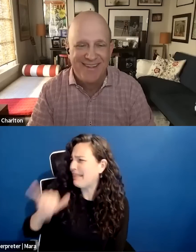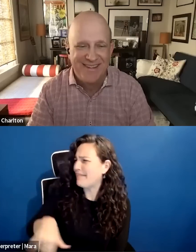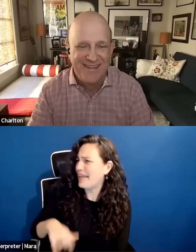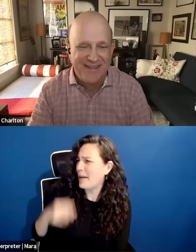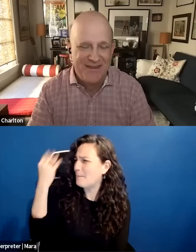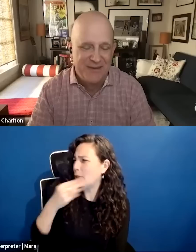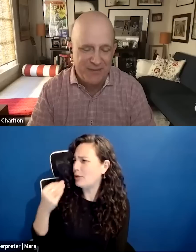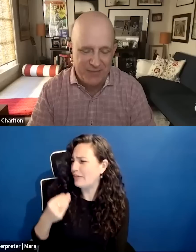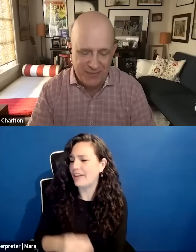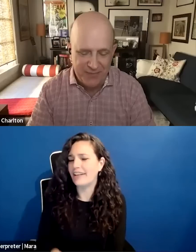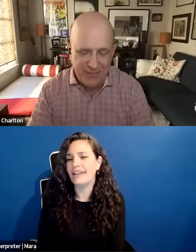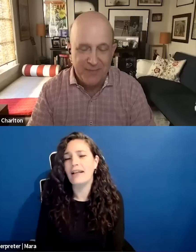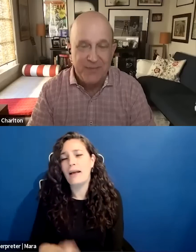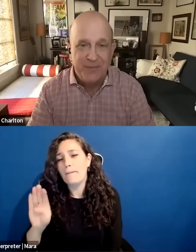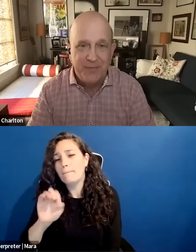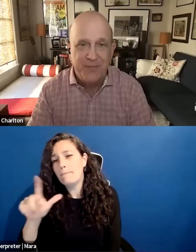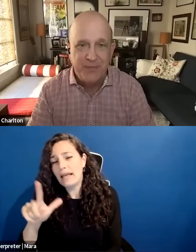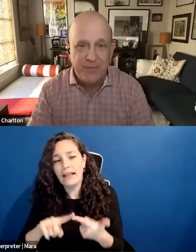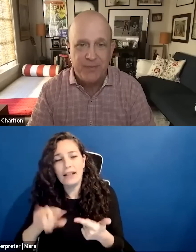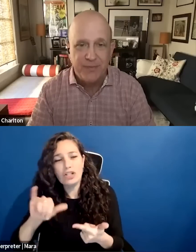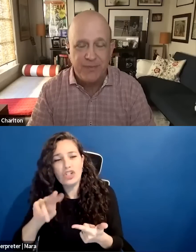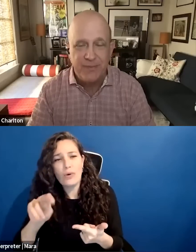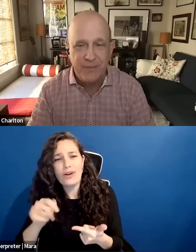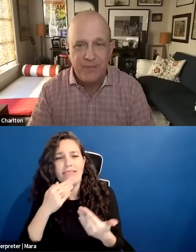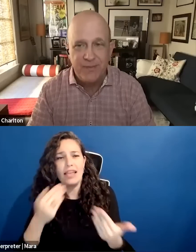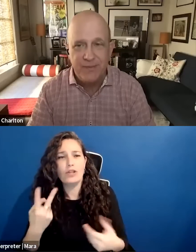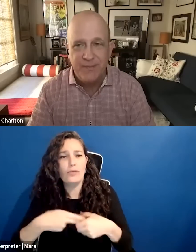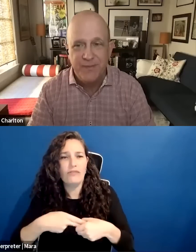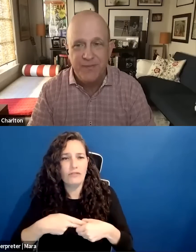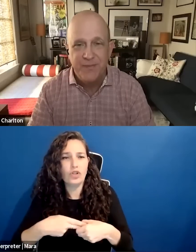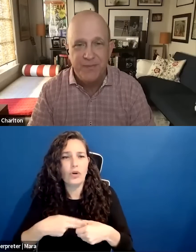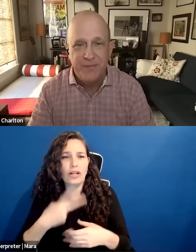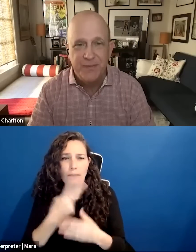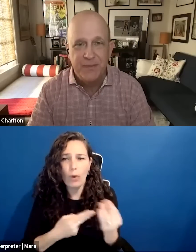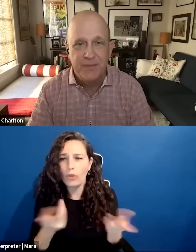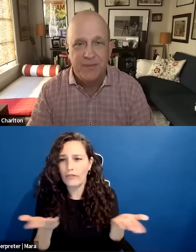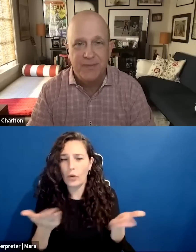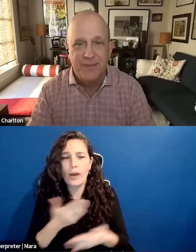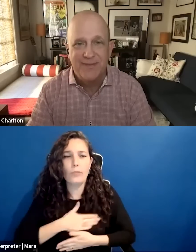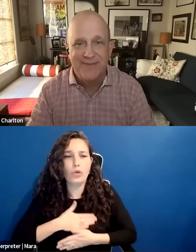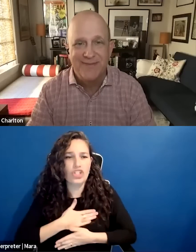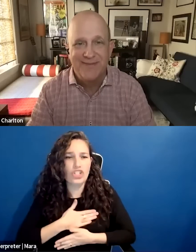Well, Bill, Jona, thank you both so much for being here. So appreciate you sharing your wisdom